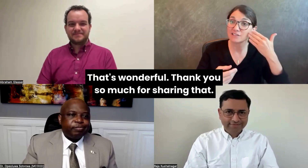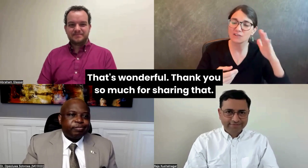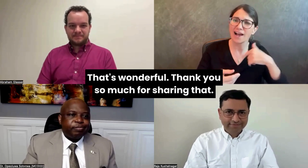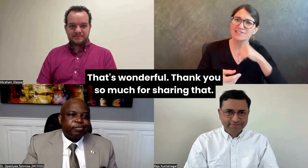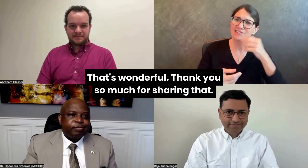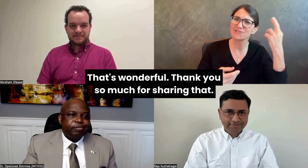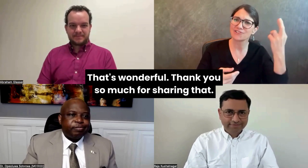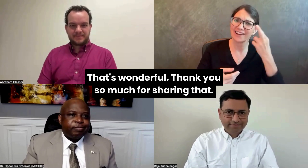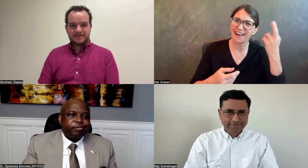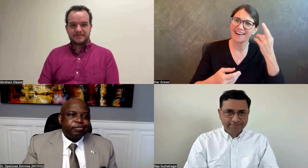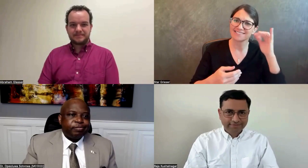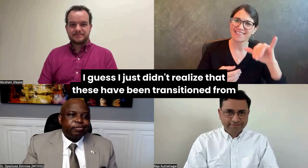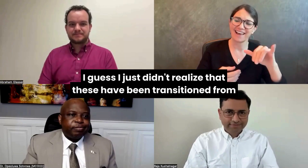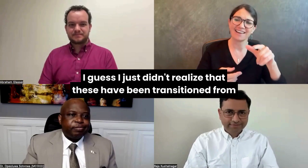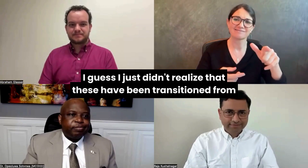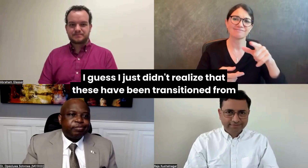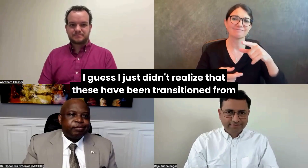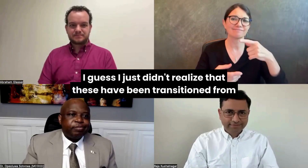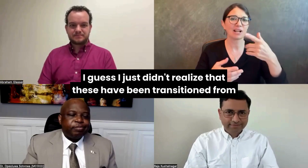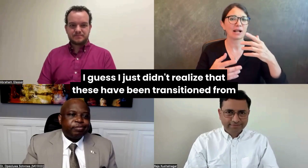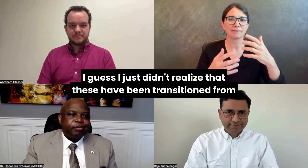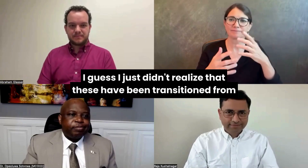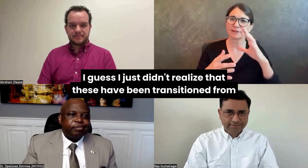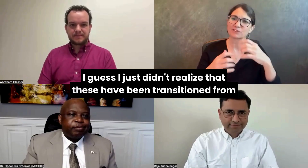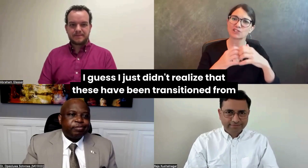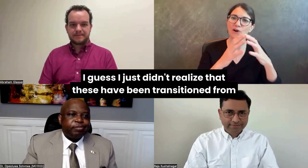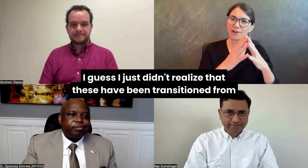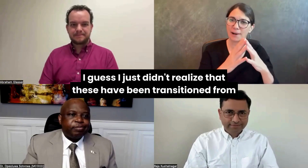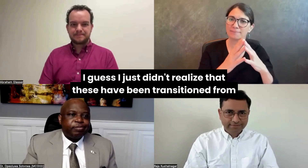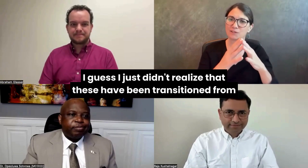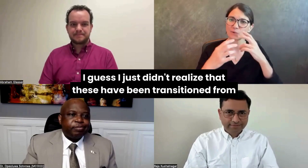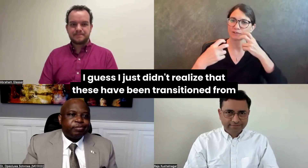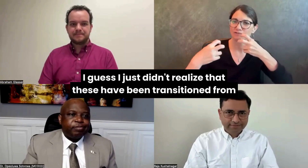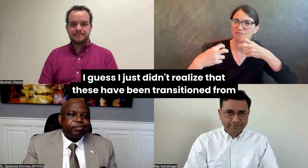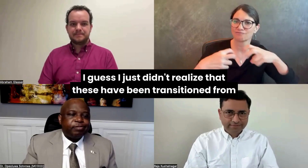I guess I just didn't realize that these have been transitioned from